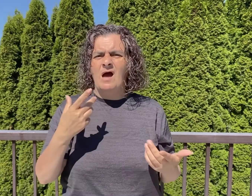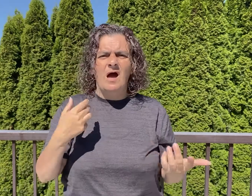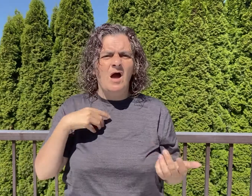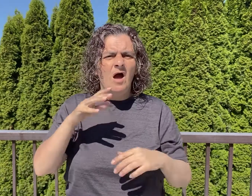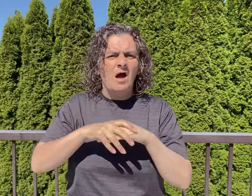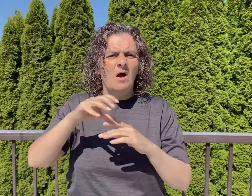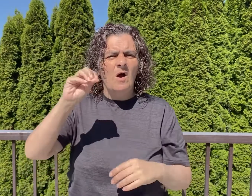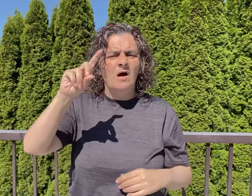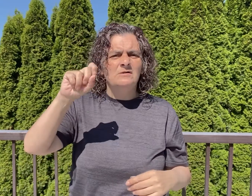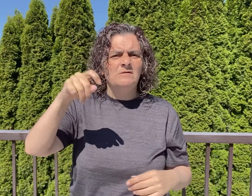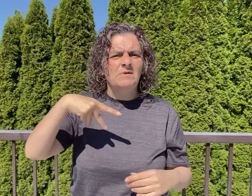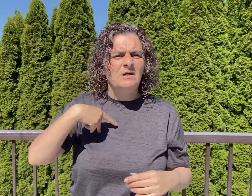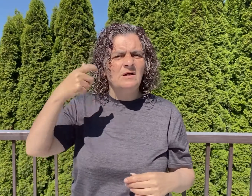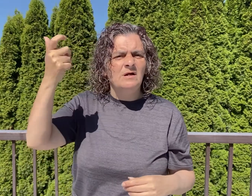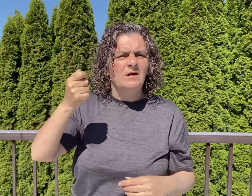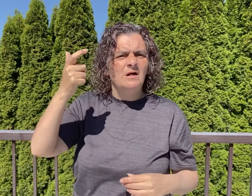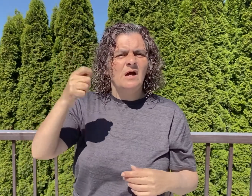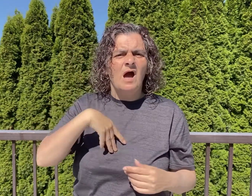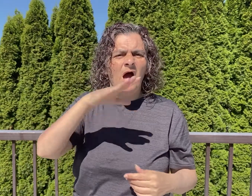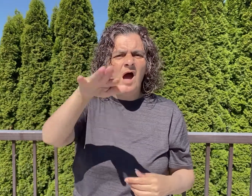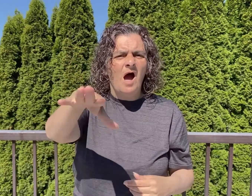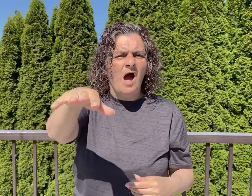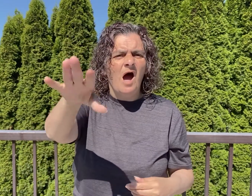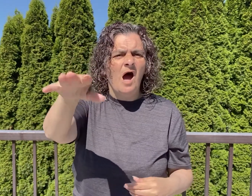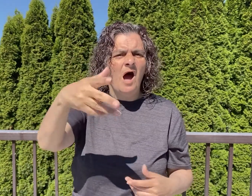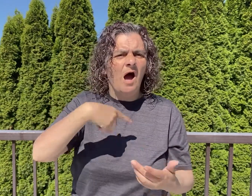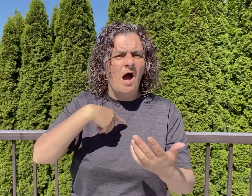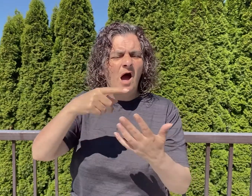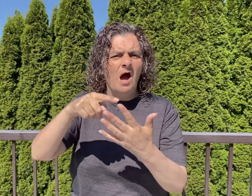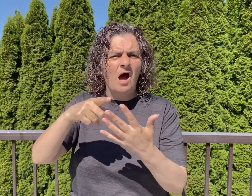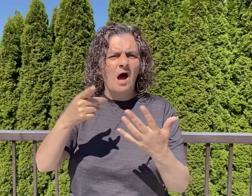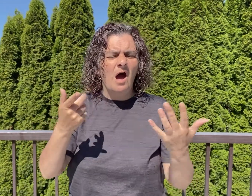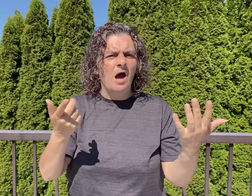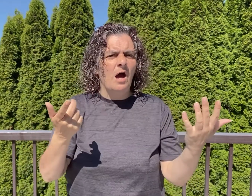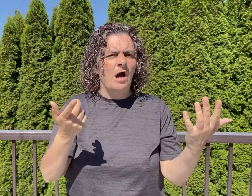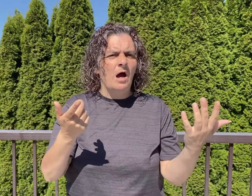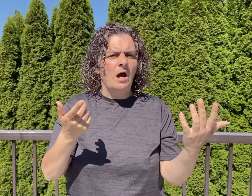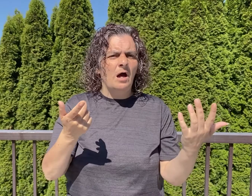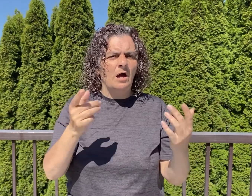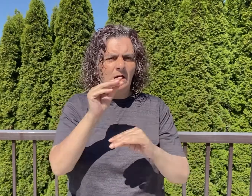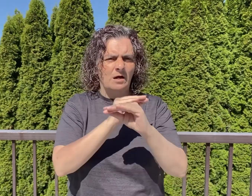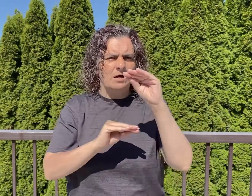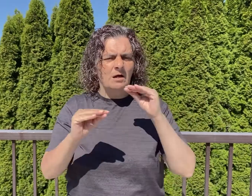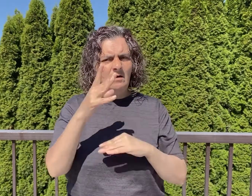This can cause hardship for Ontarians with disabilities.